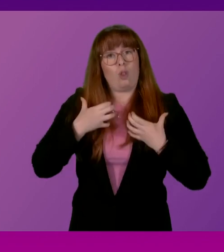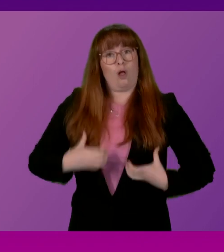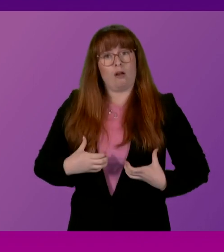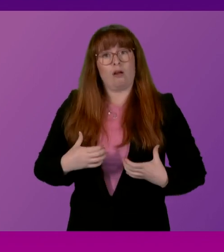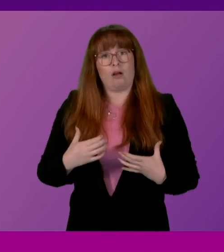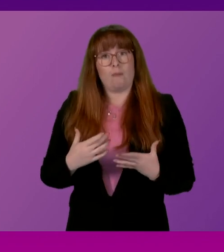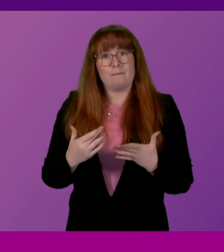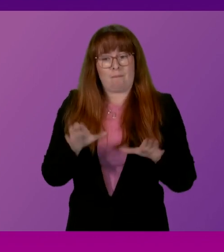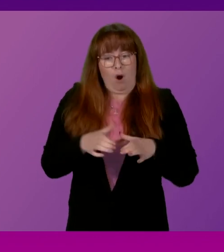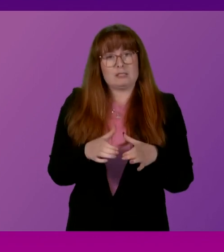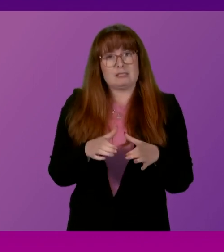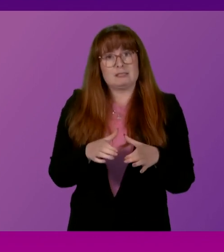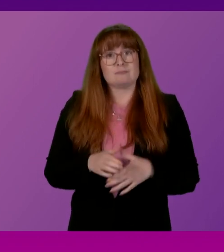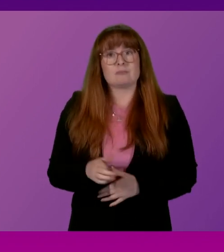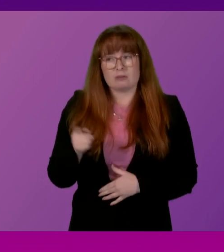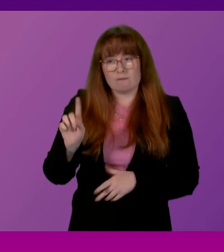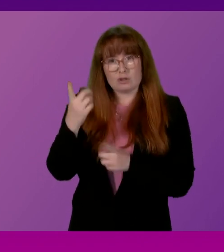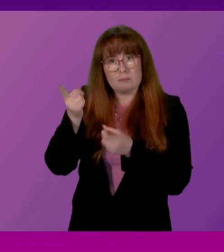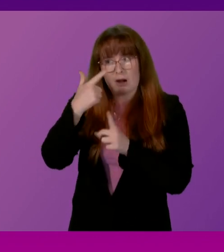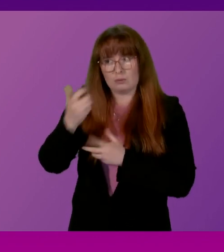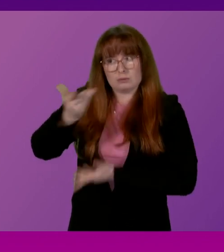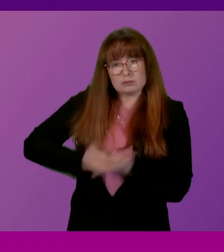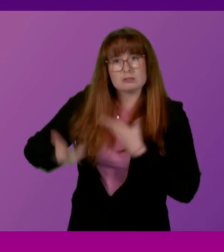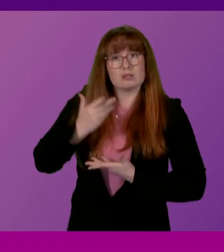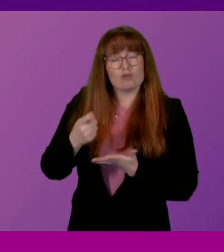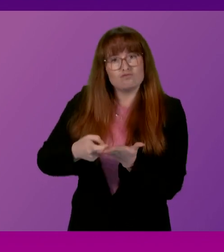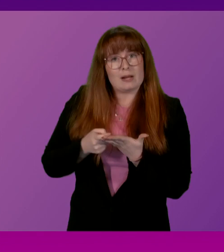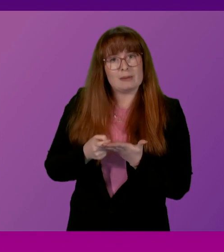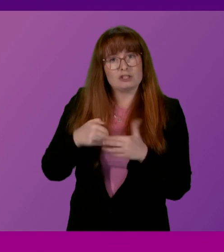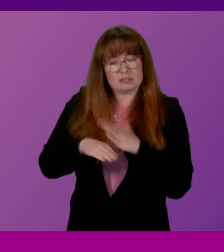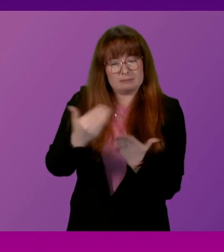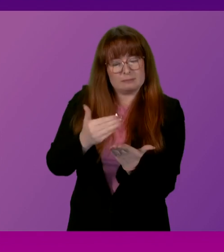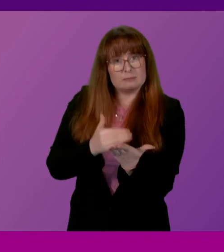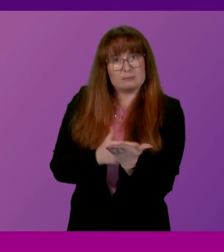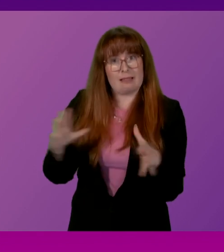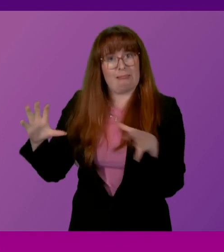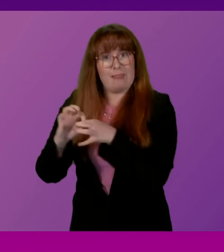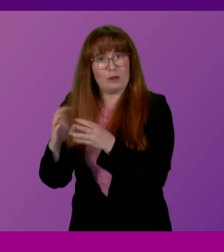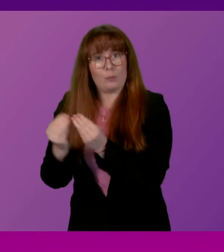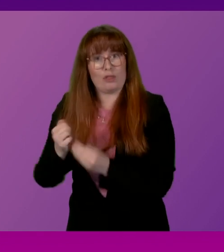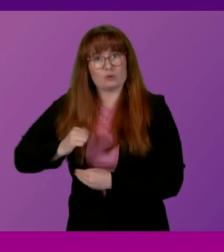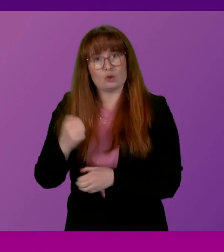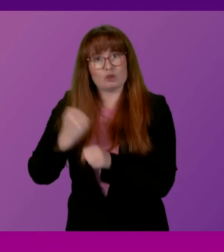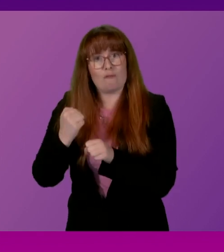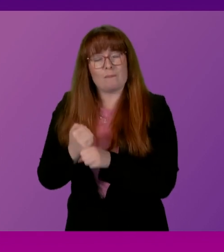Will the First Minister outline how the recommendations in the report align with the Scottish Government’s stroke improvement plan?